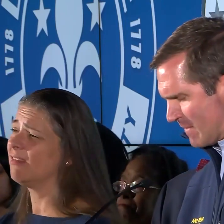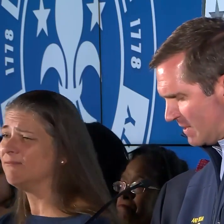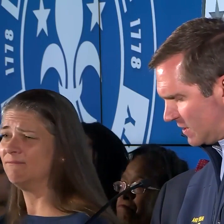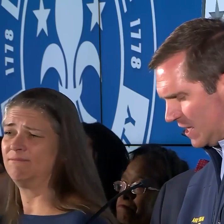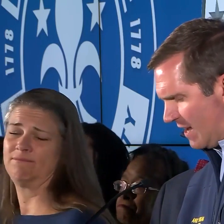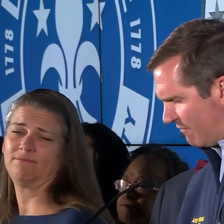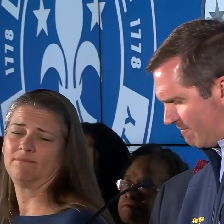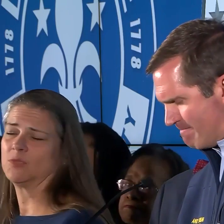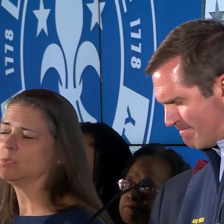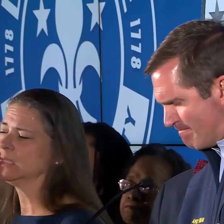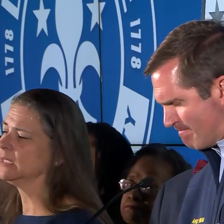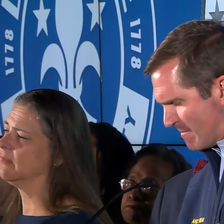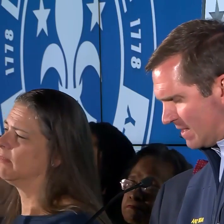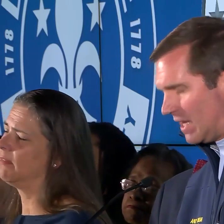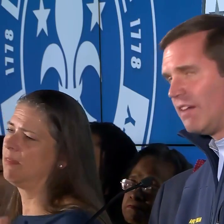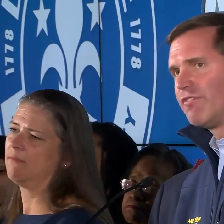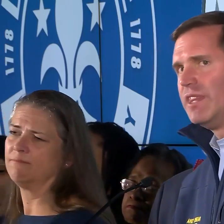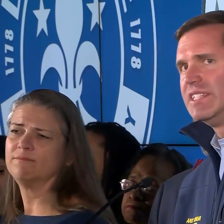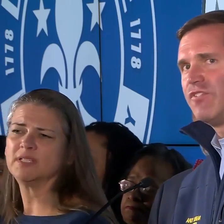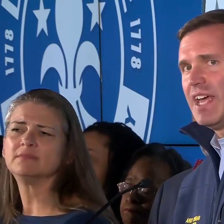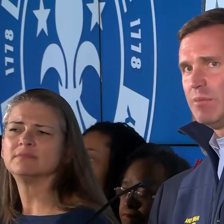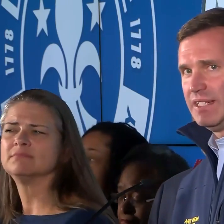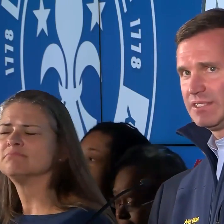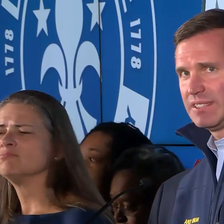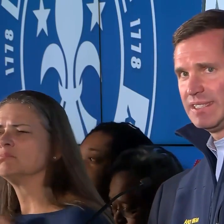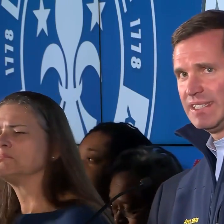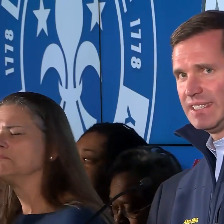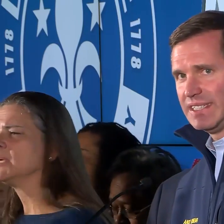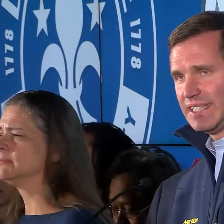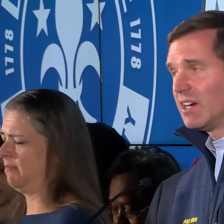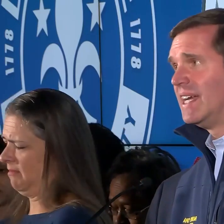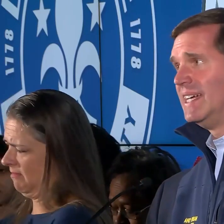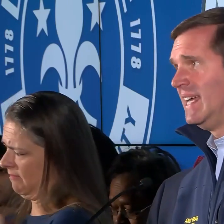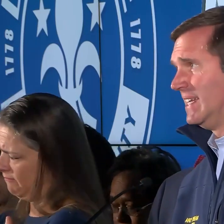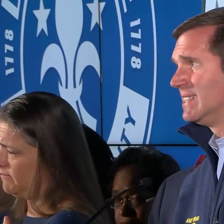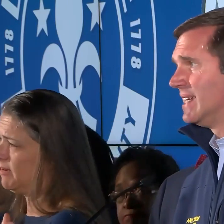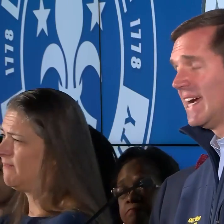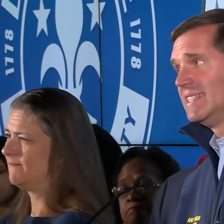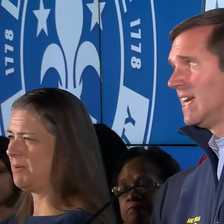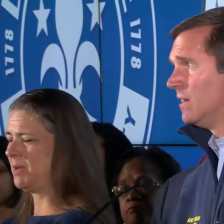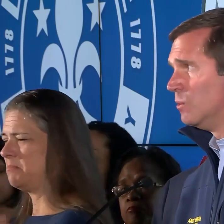I mean, just love, love for these families. They're gonna need it. I can tell you,